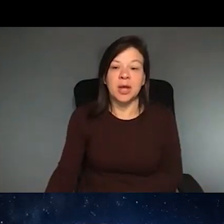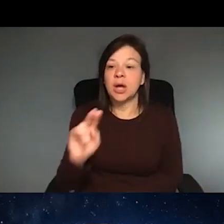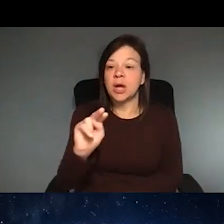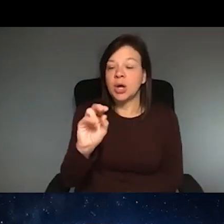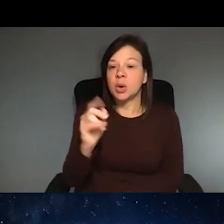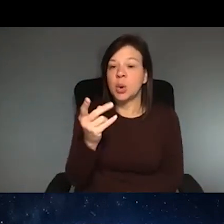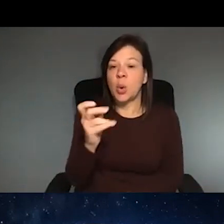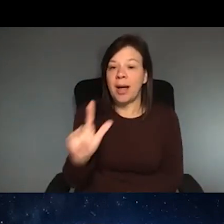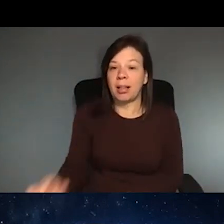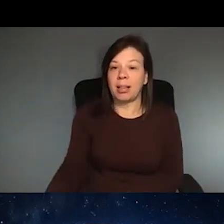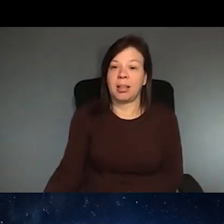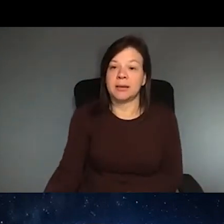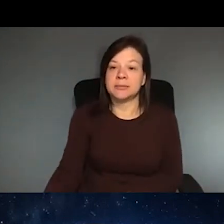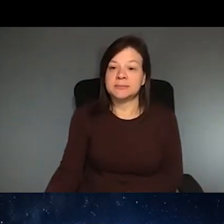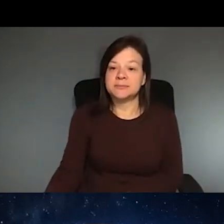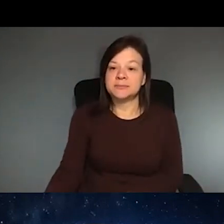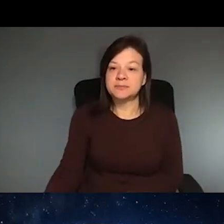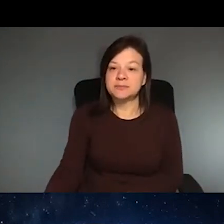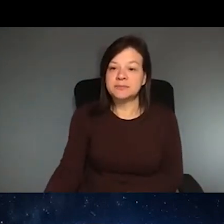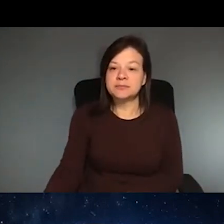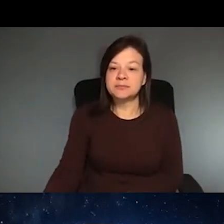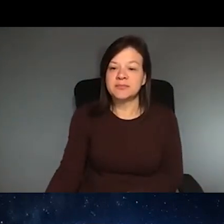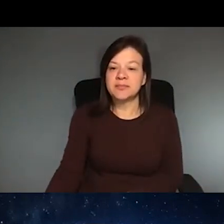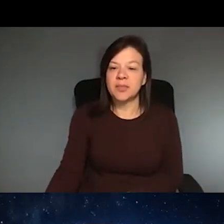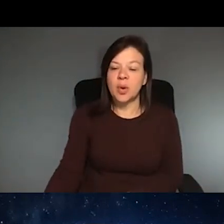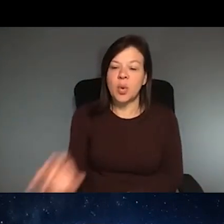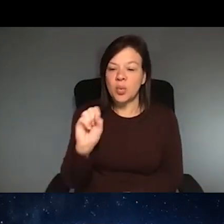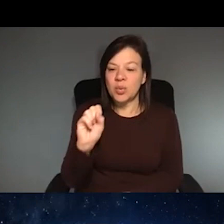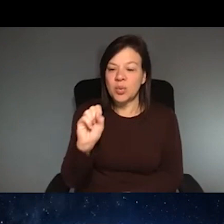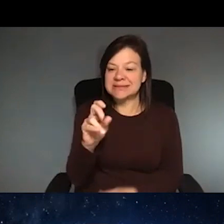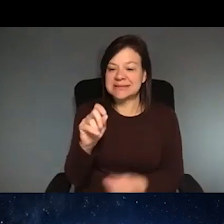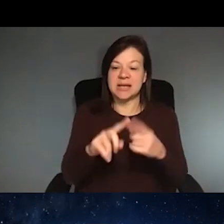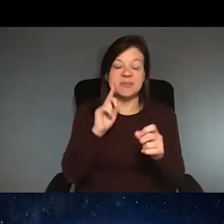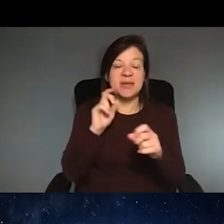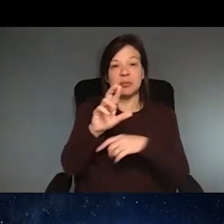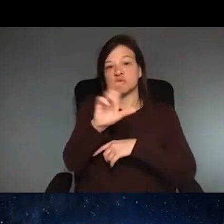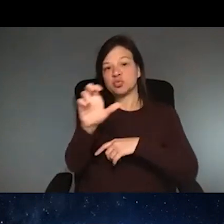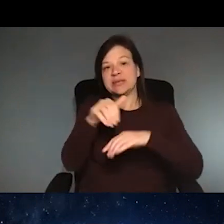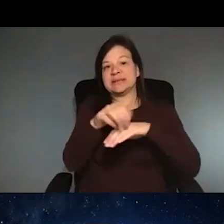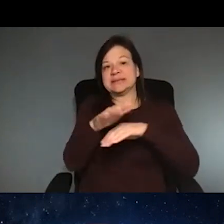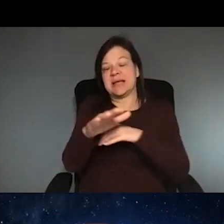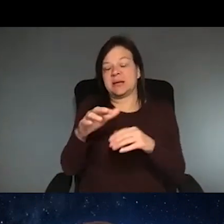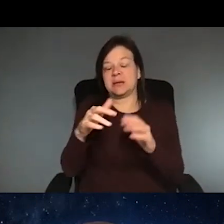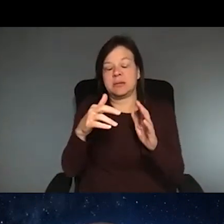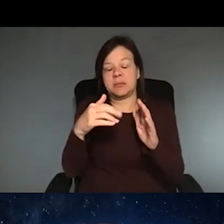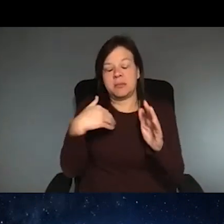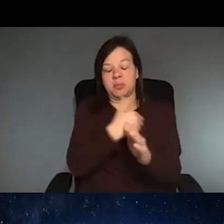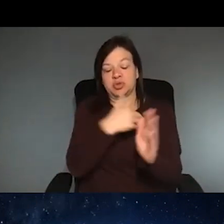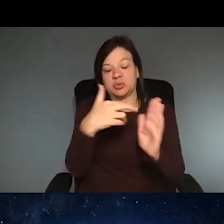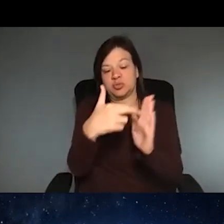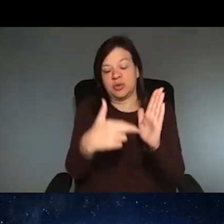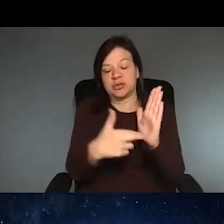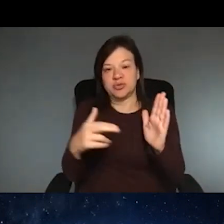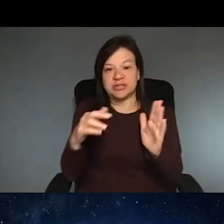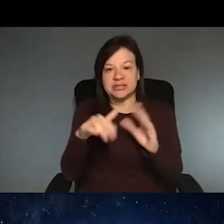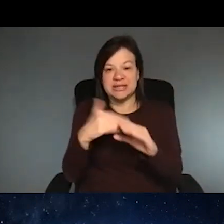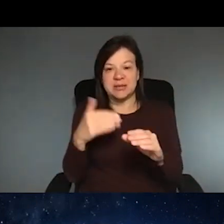NOEL, WHAT IS THE STATUS OF BEING ABLE TO RESEND THE MEMBERSHIP REGISTRATION eMAIL VIA WORK FLOW AND CLARE TAKE.